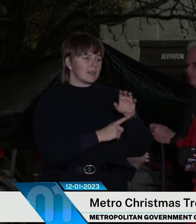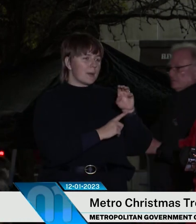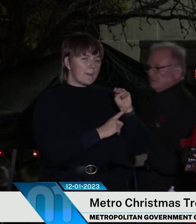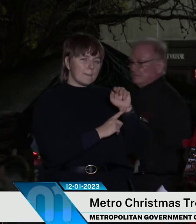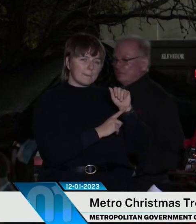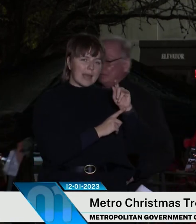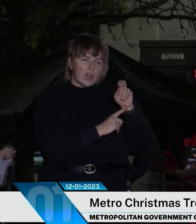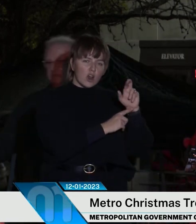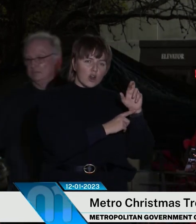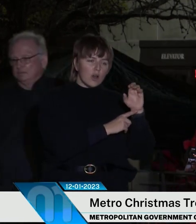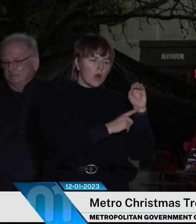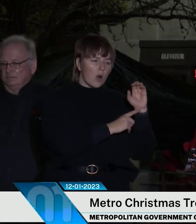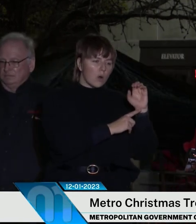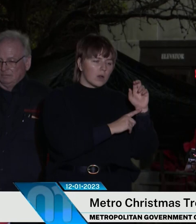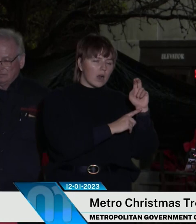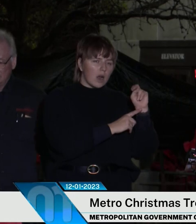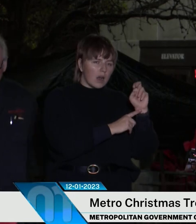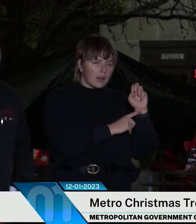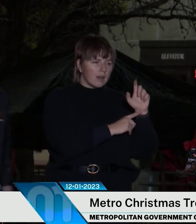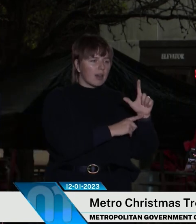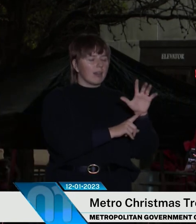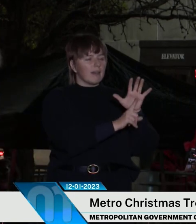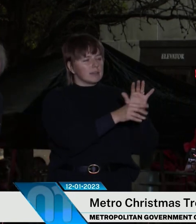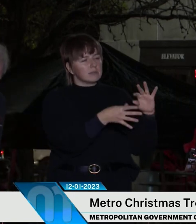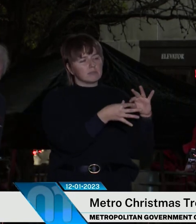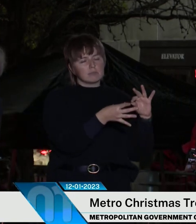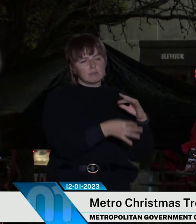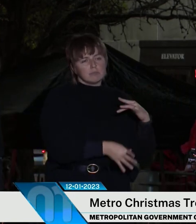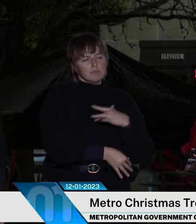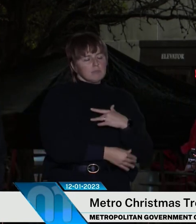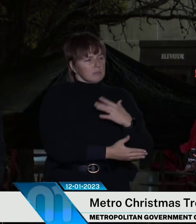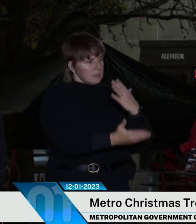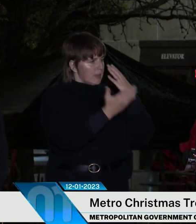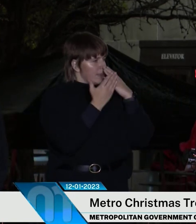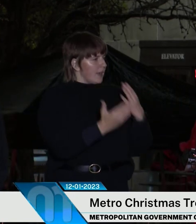TO THANK MAYOR O'CONNELL FOR